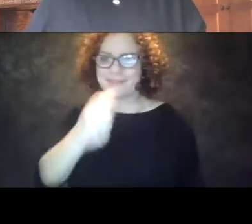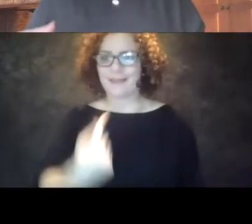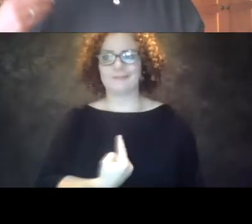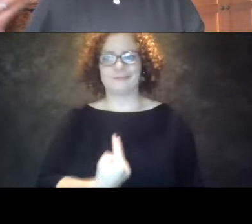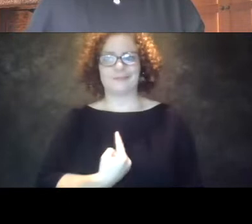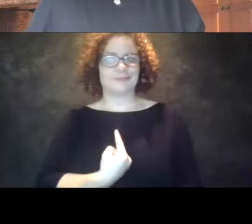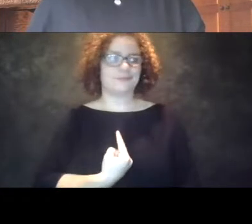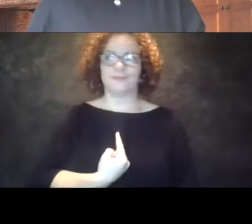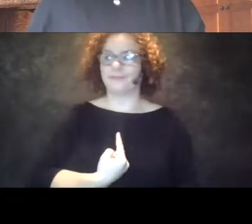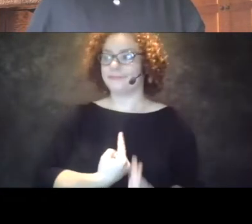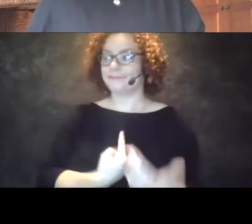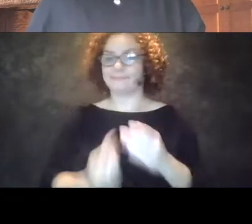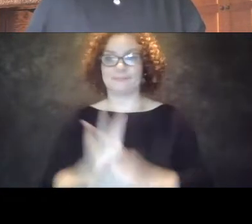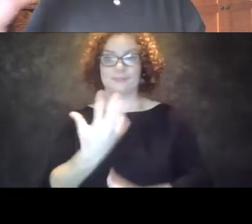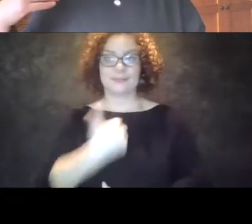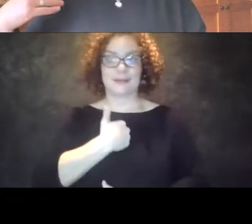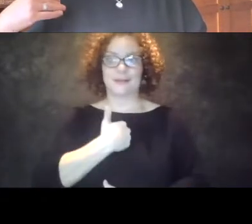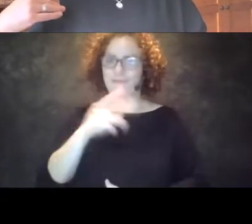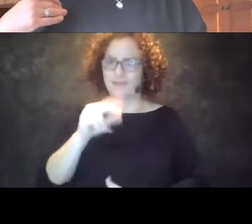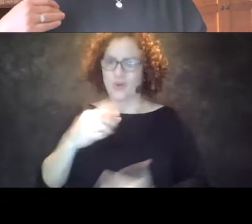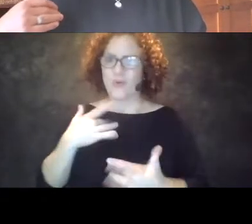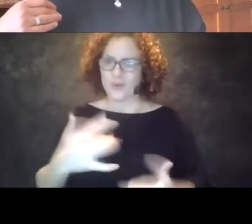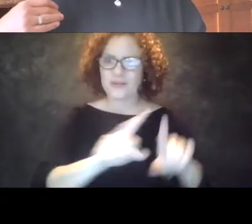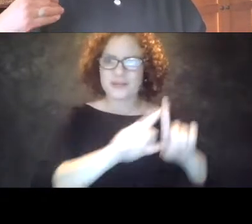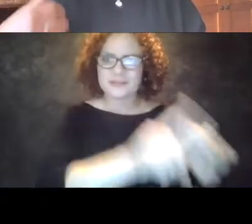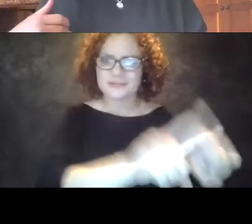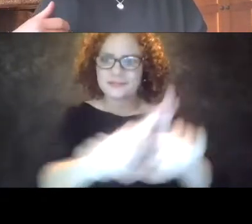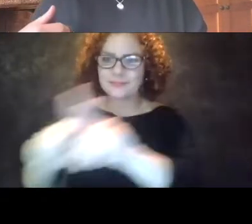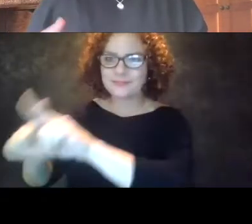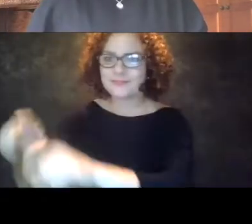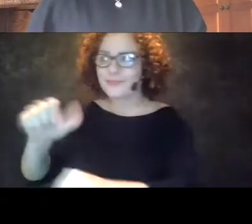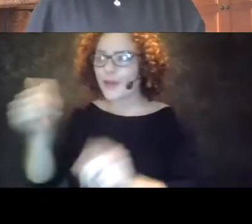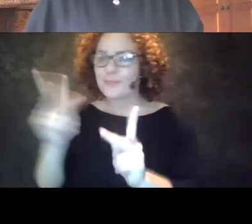we rely on help, we will rely on other people noticing us, and caring about us and giving